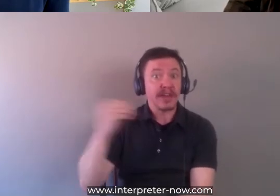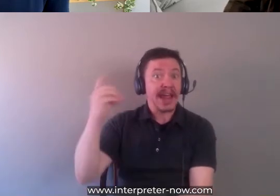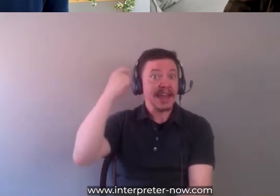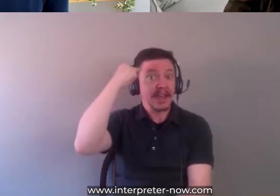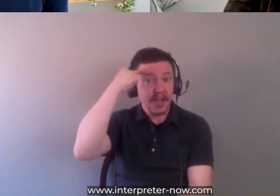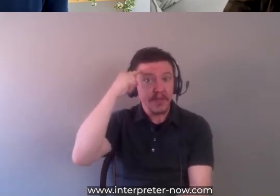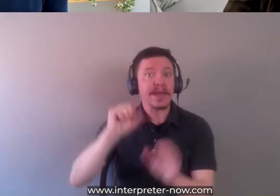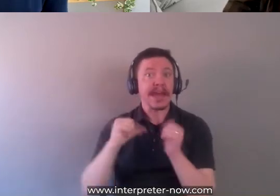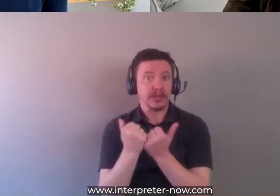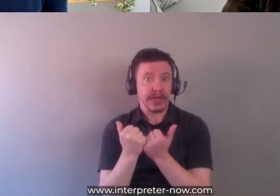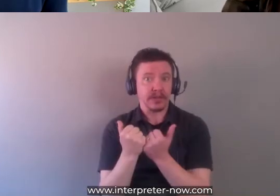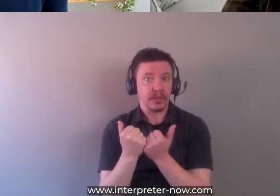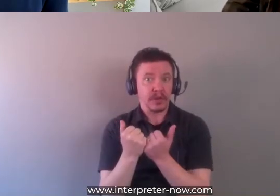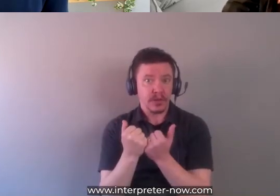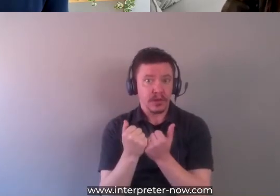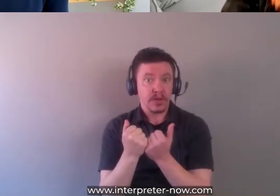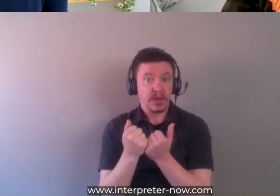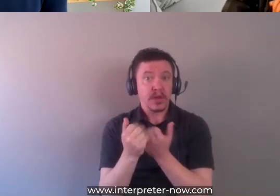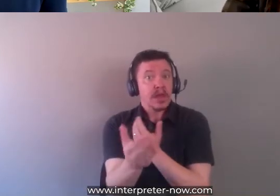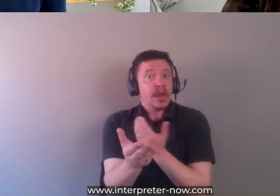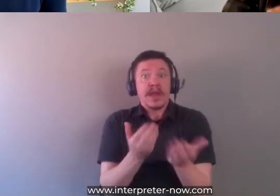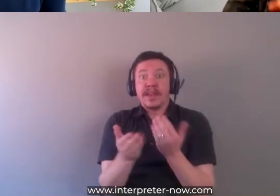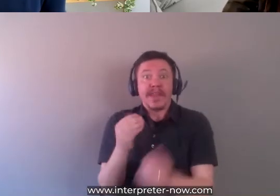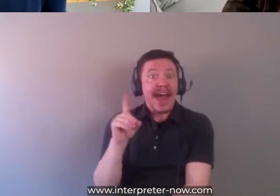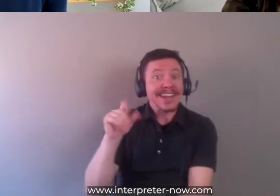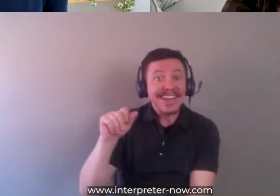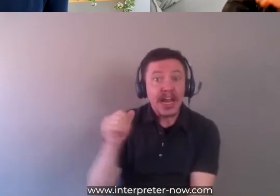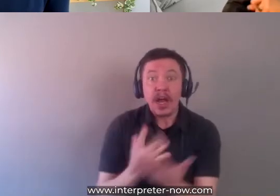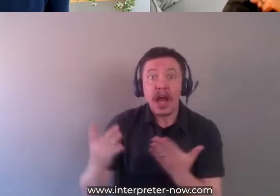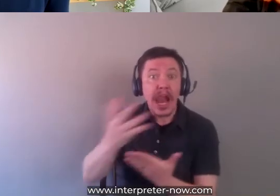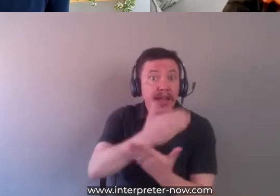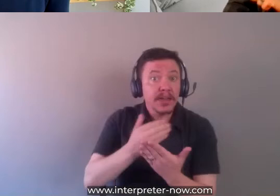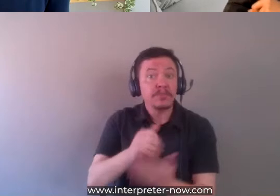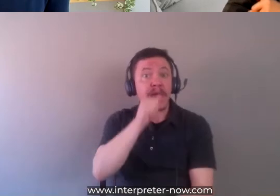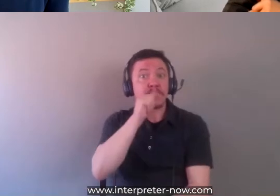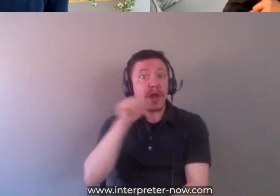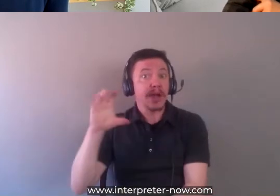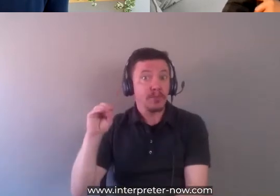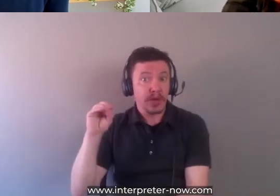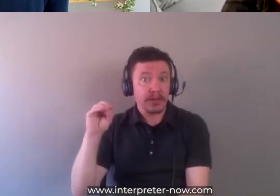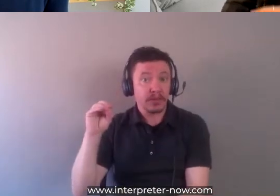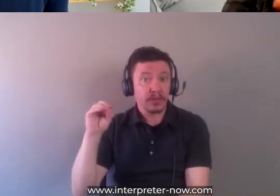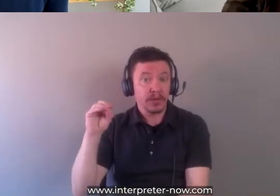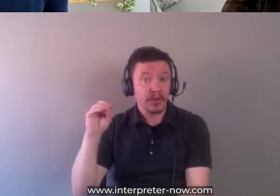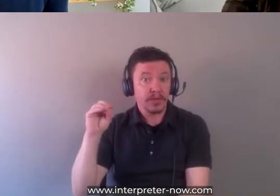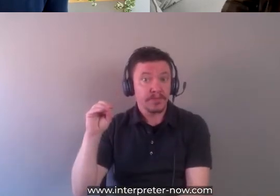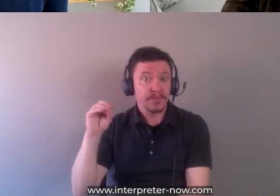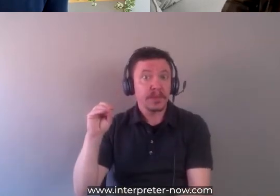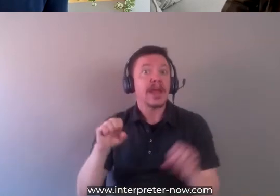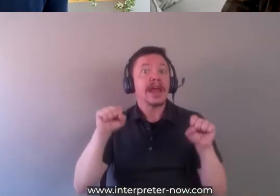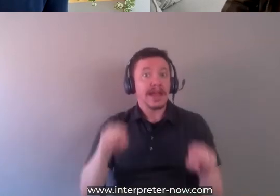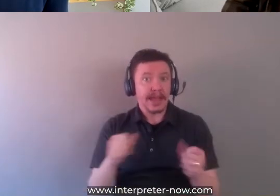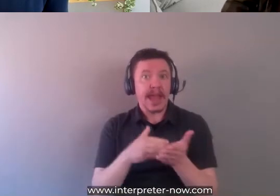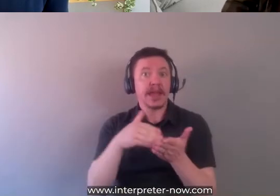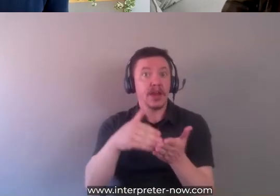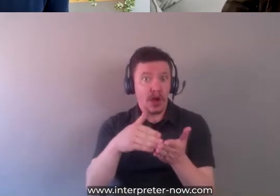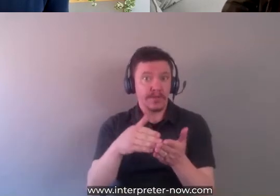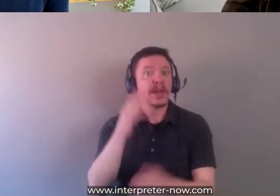and government entities. Even that data collected by private corporations can, and often is,